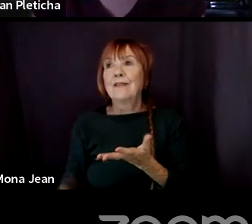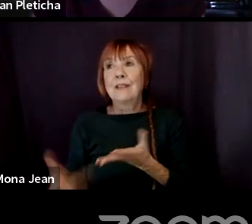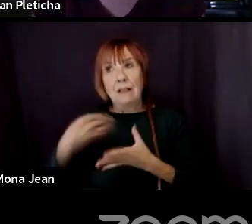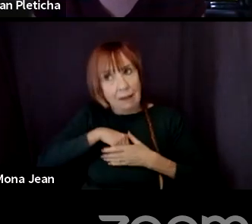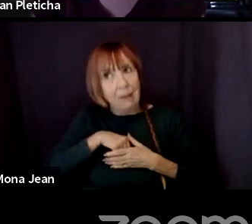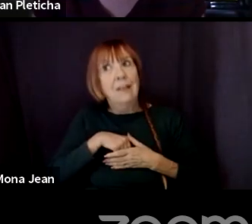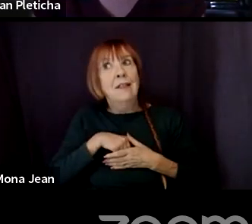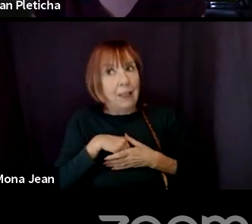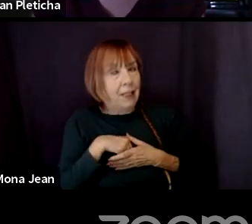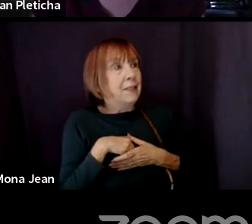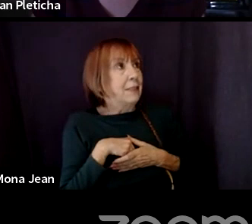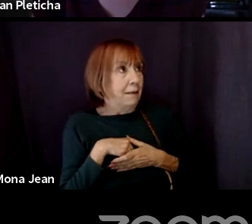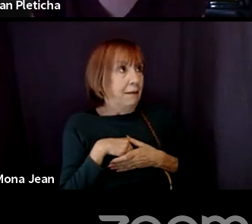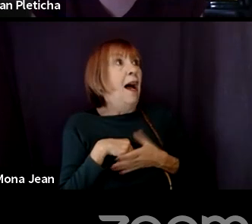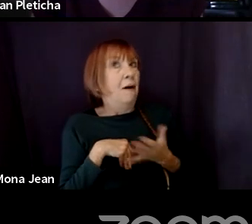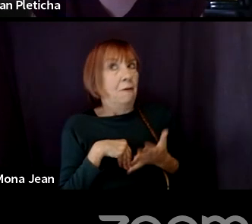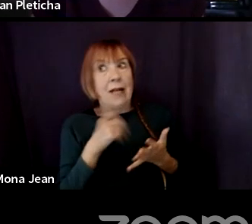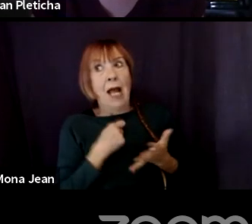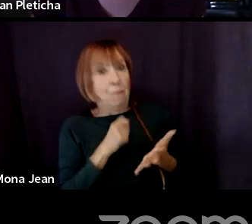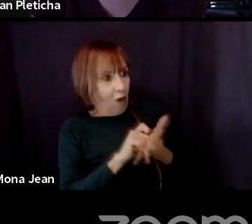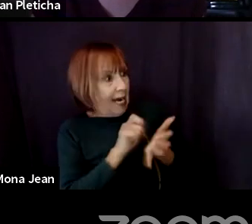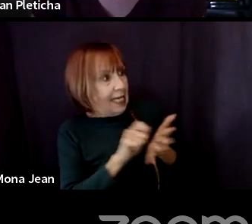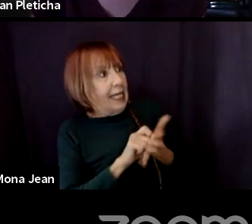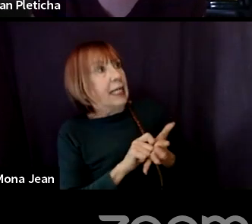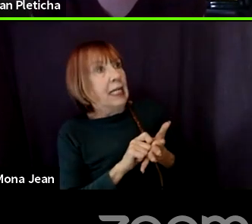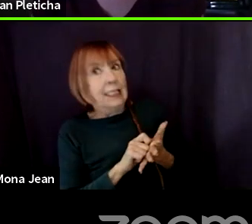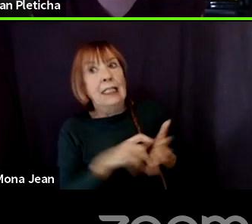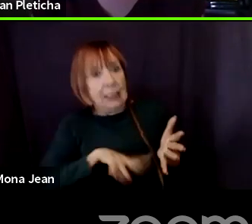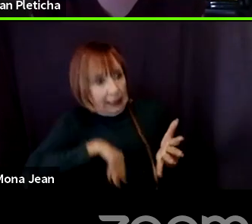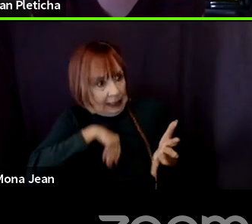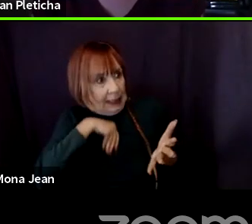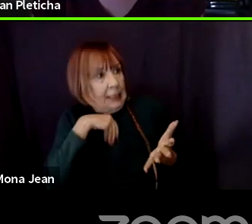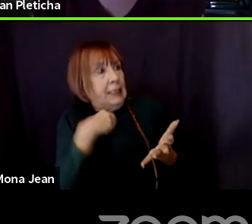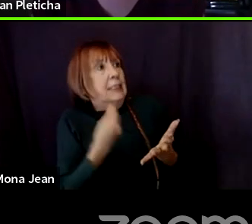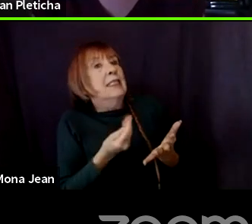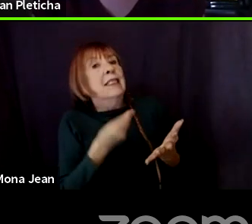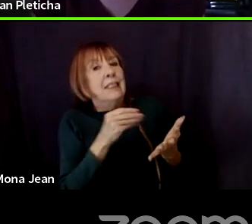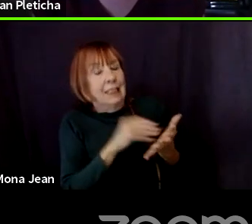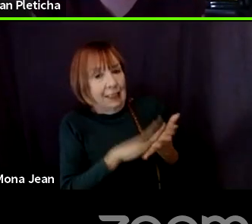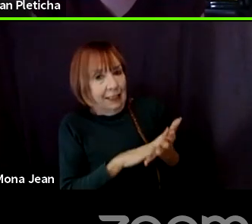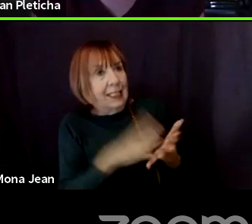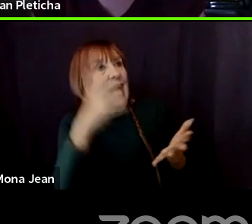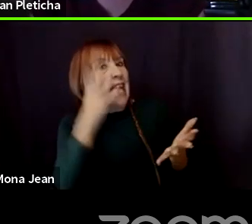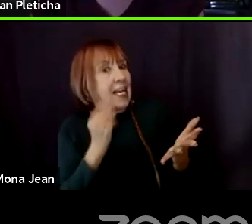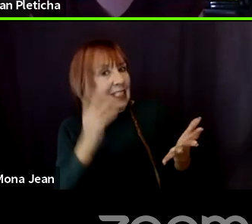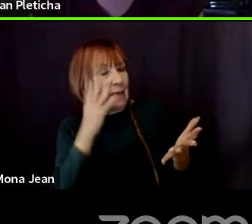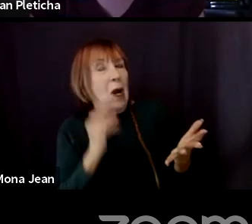all that emotional scarring turns out to be (mumbles). Awesome, (mumbles) is bringing emotional sky to the thing.